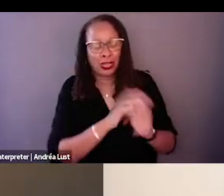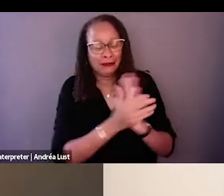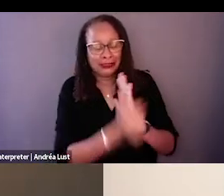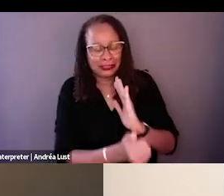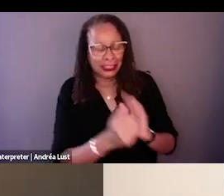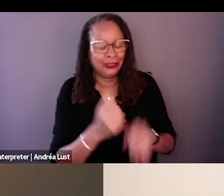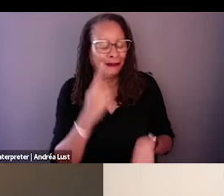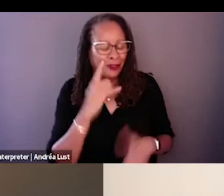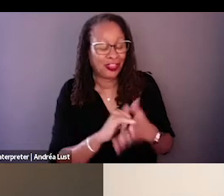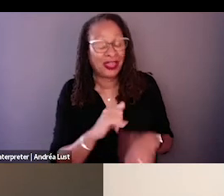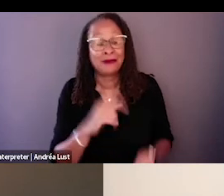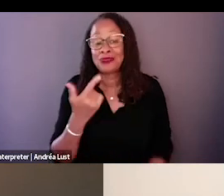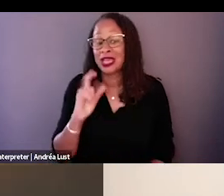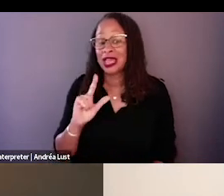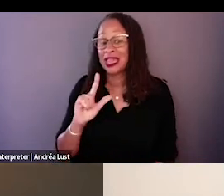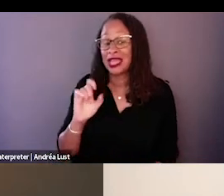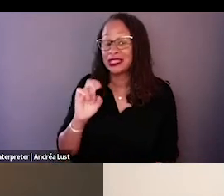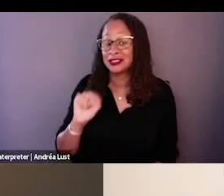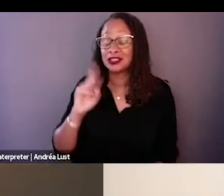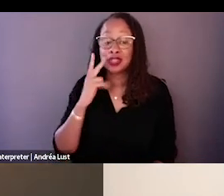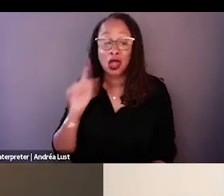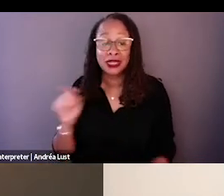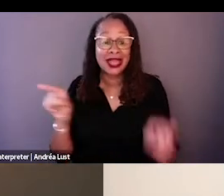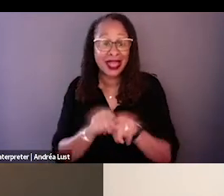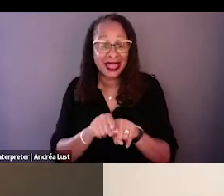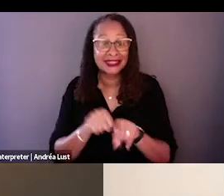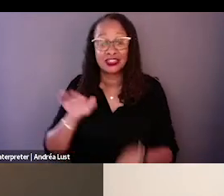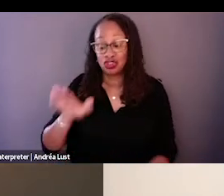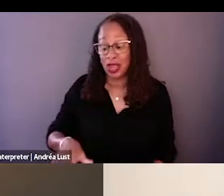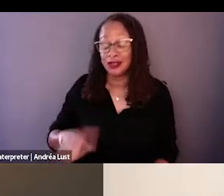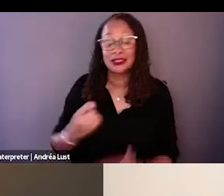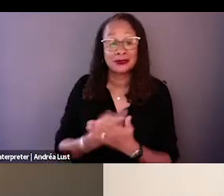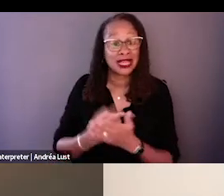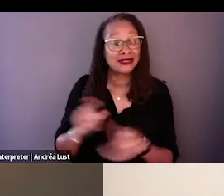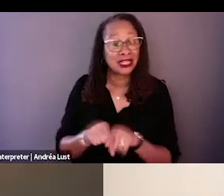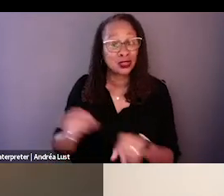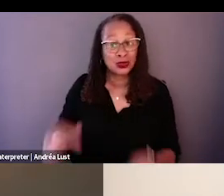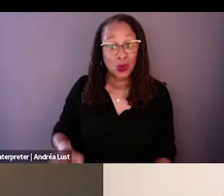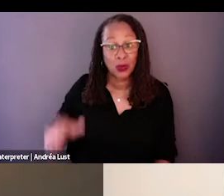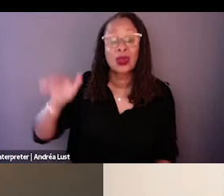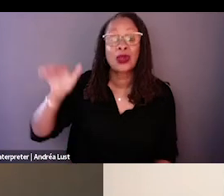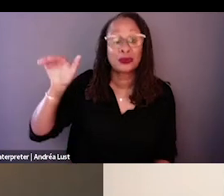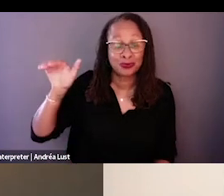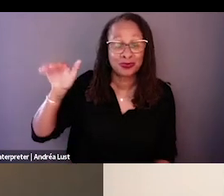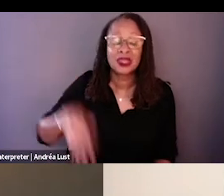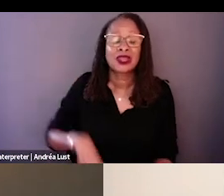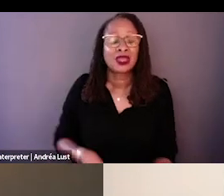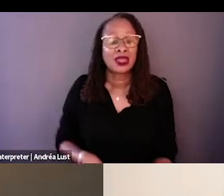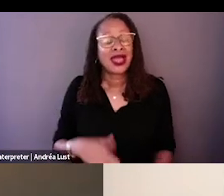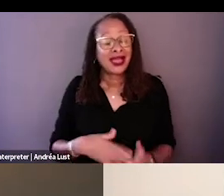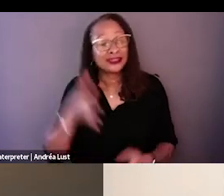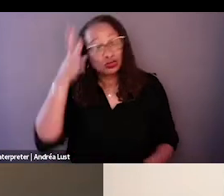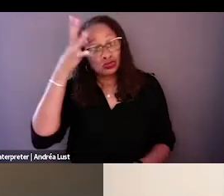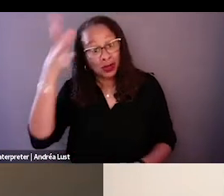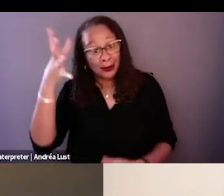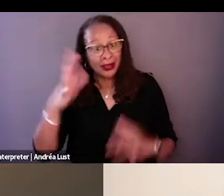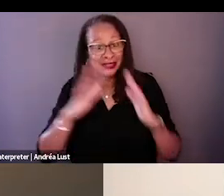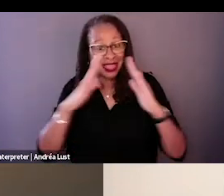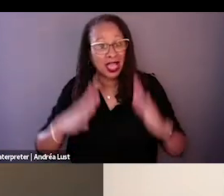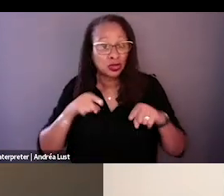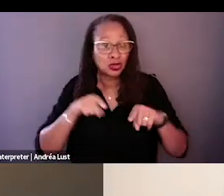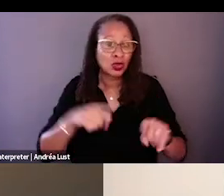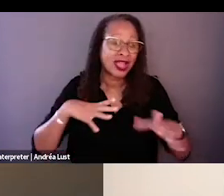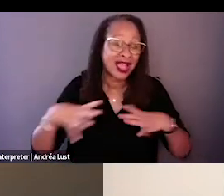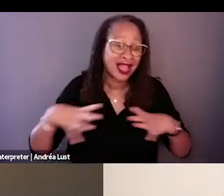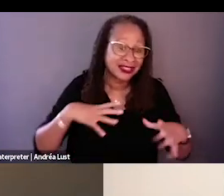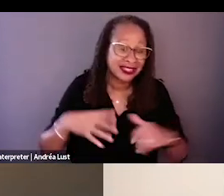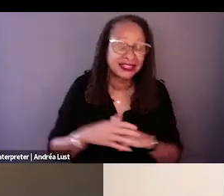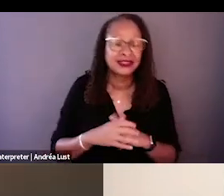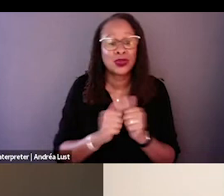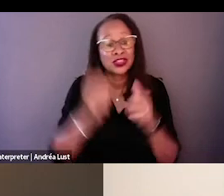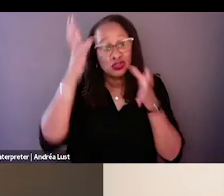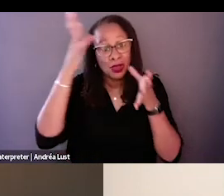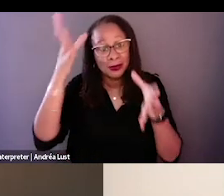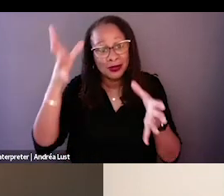For me, now the -- say the reiteration of the terrible still visible, also tells the story of the